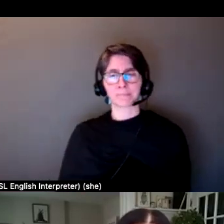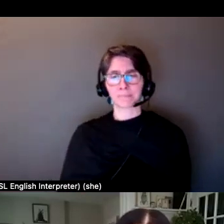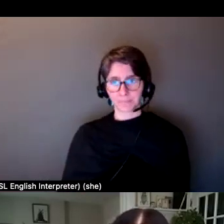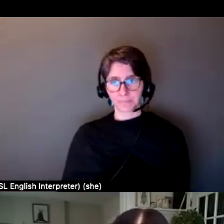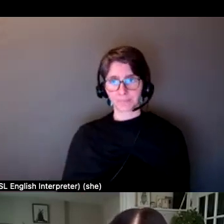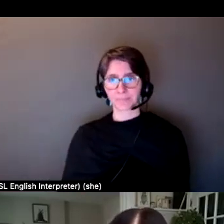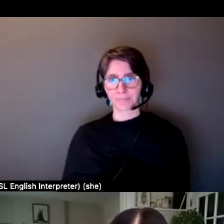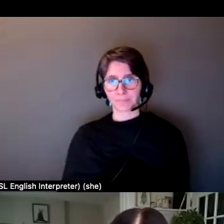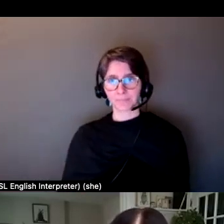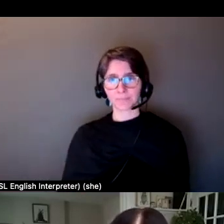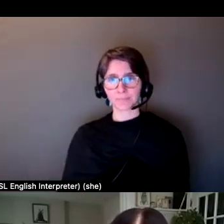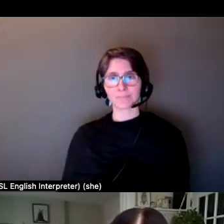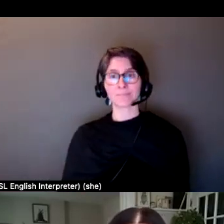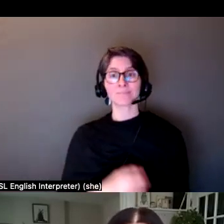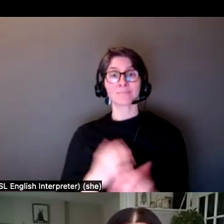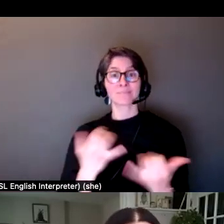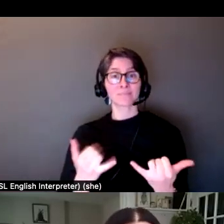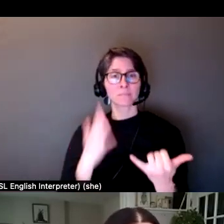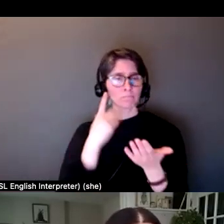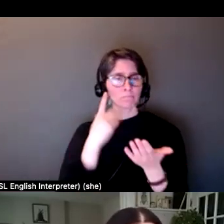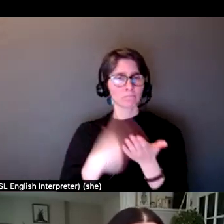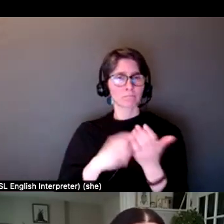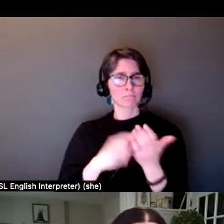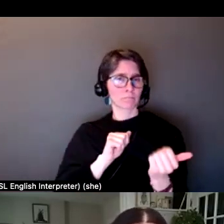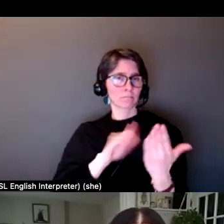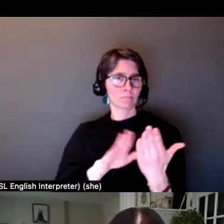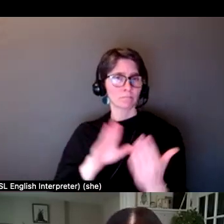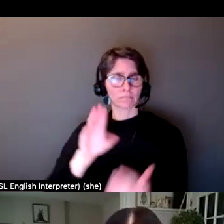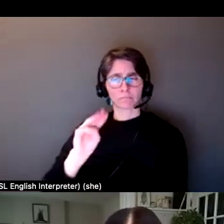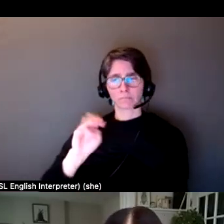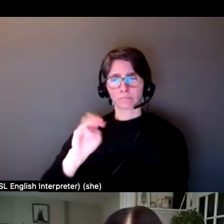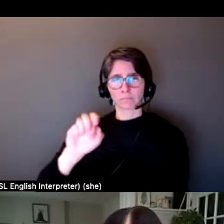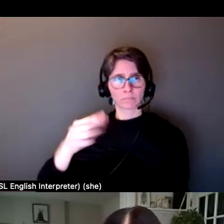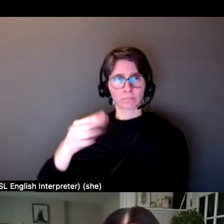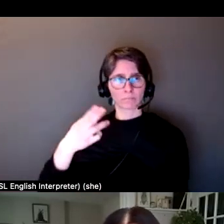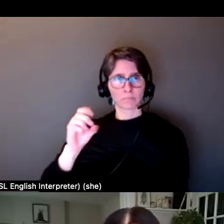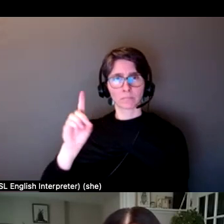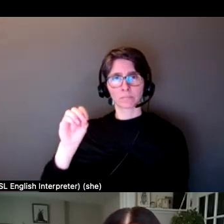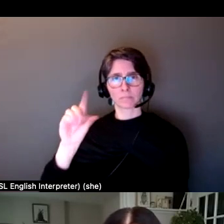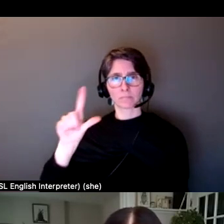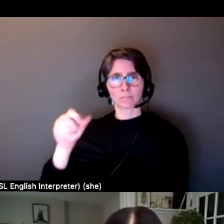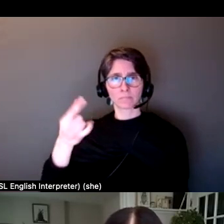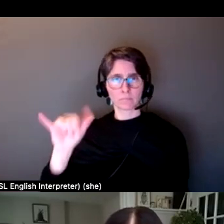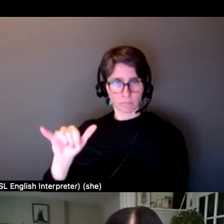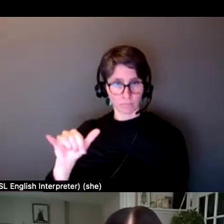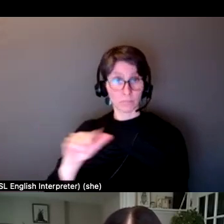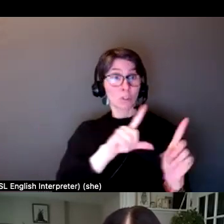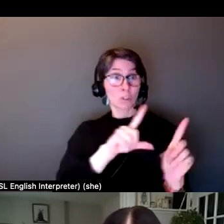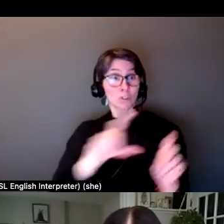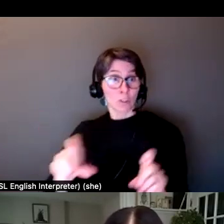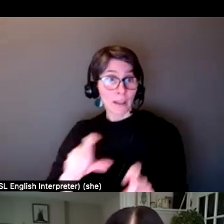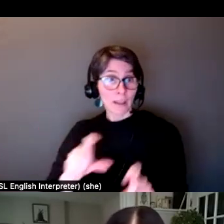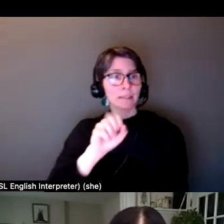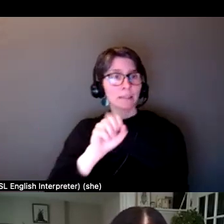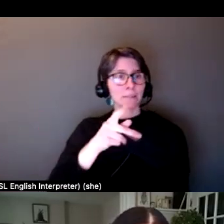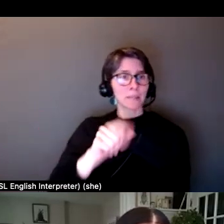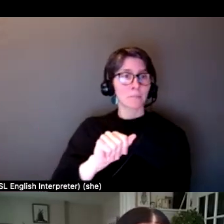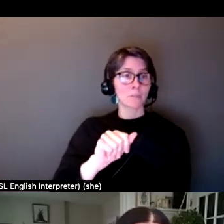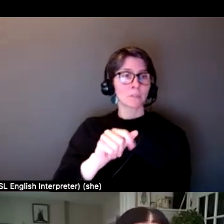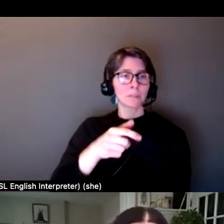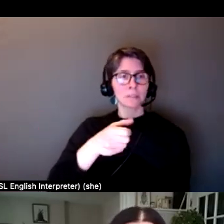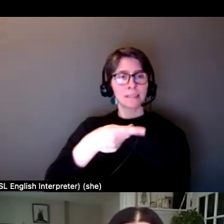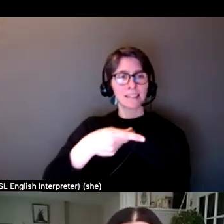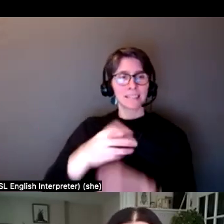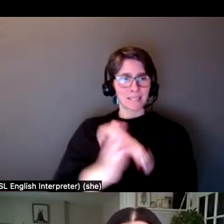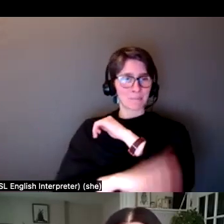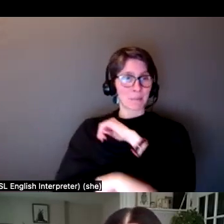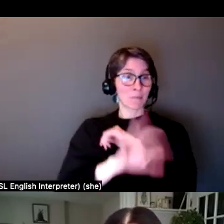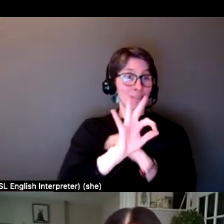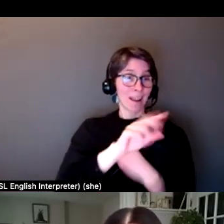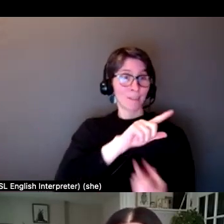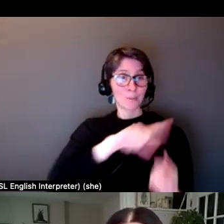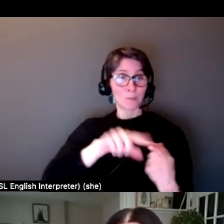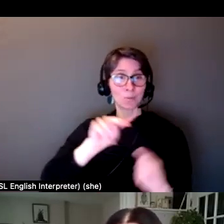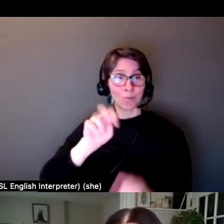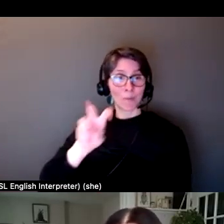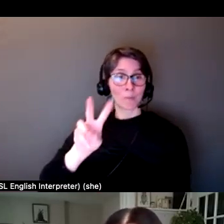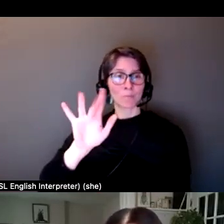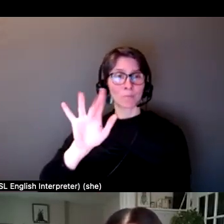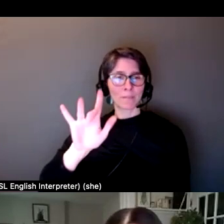methodology. The survey was open from September 9th to November 25th, 2024. It received 779